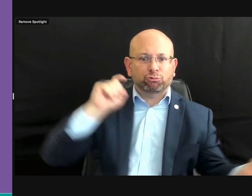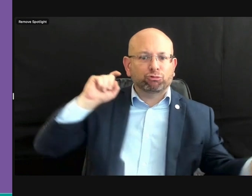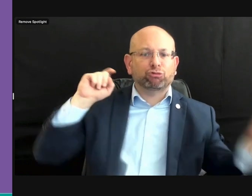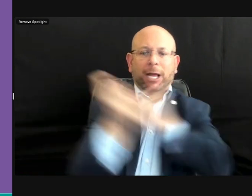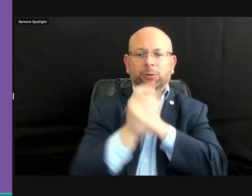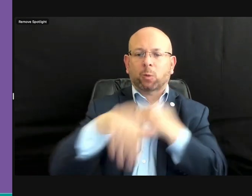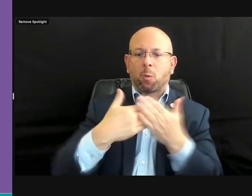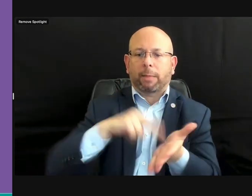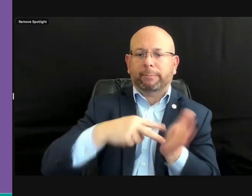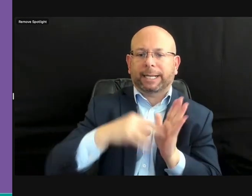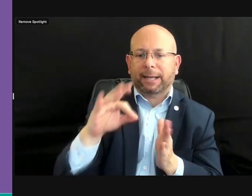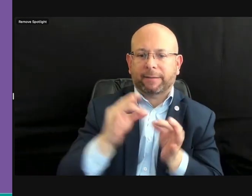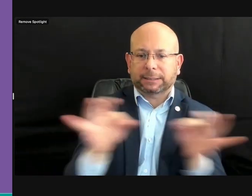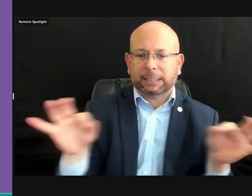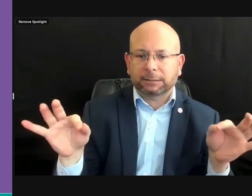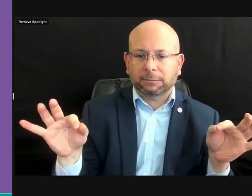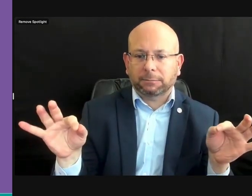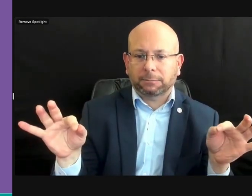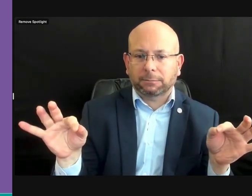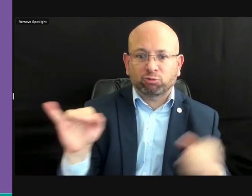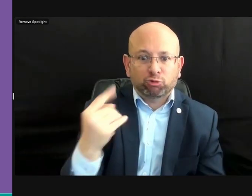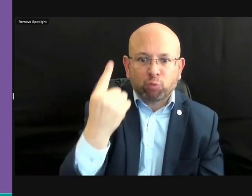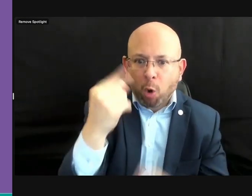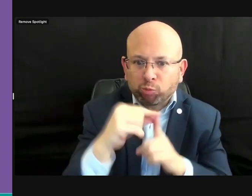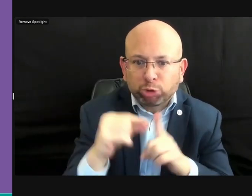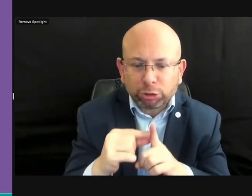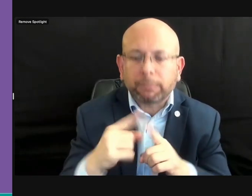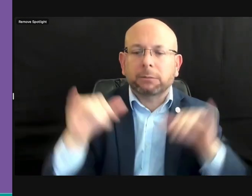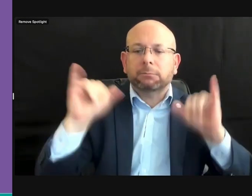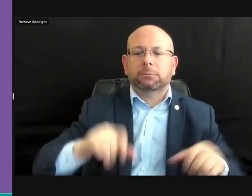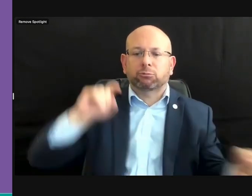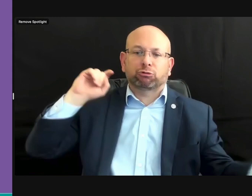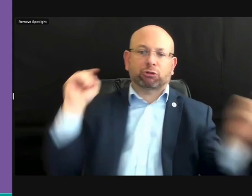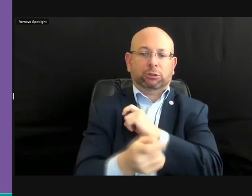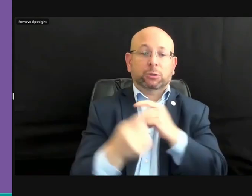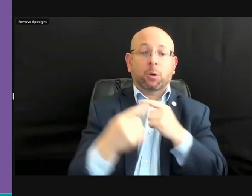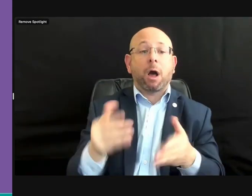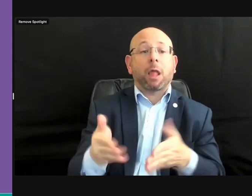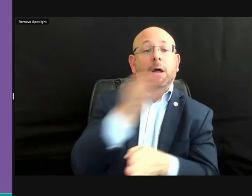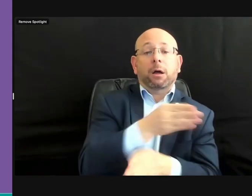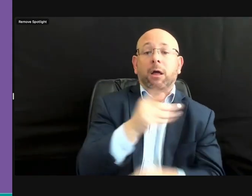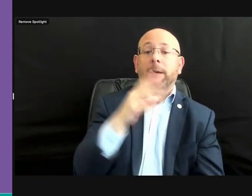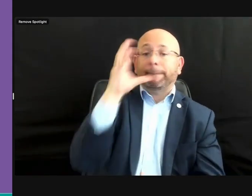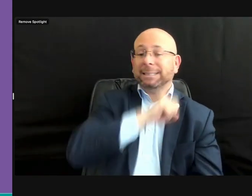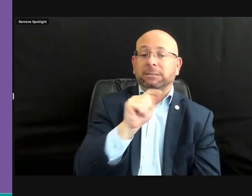And that changes the entire meaning of the sentence. Just one word, but the whole meaning of the sentence was changed.